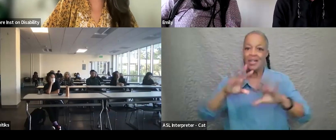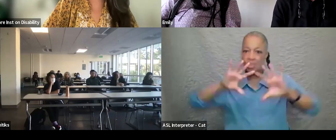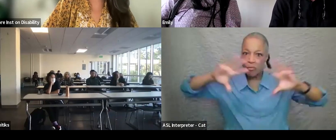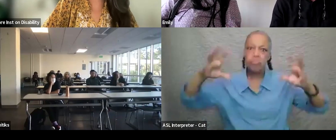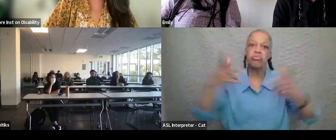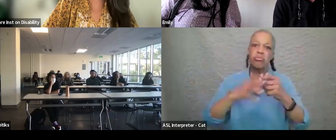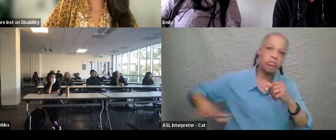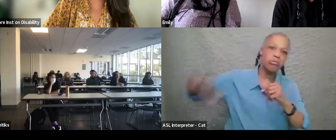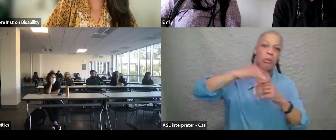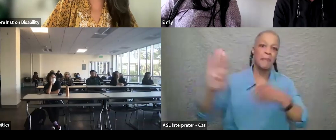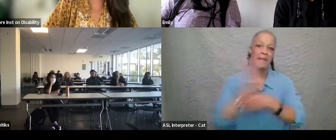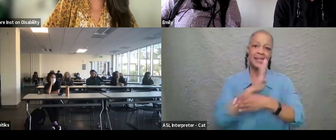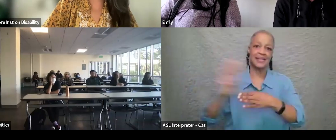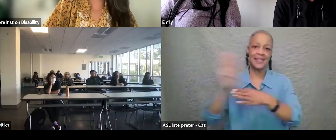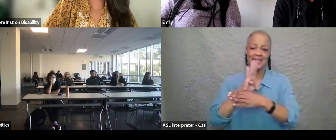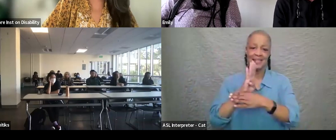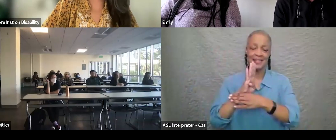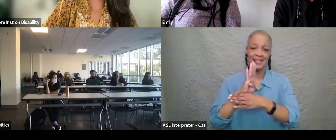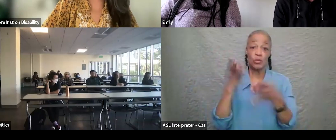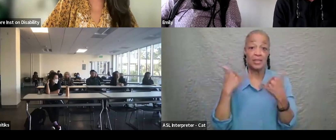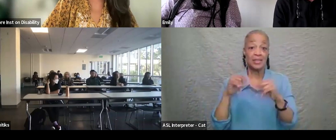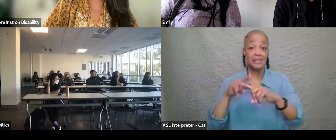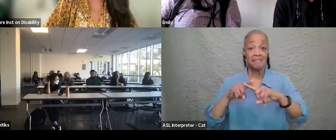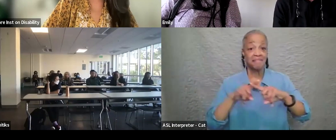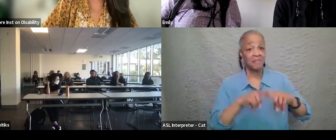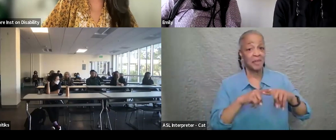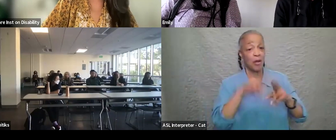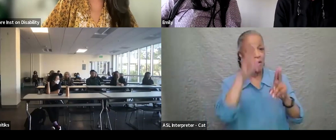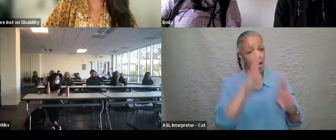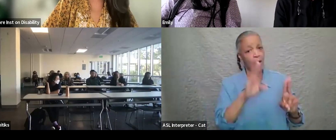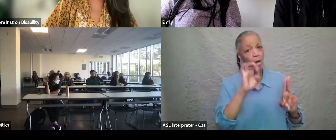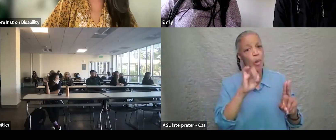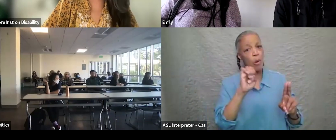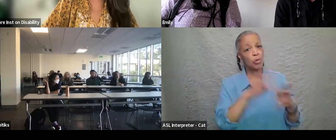which we still depend on an honor code, you know, to oversee.